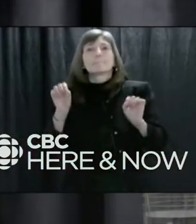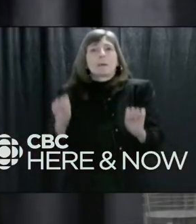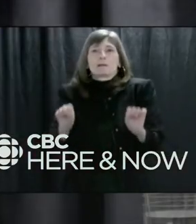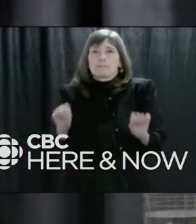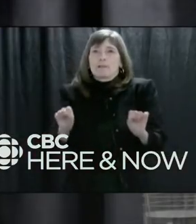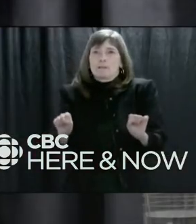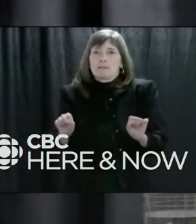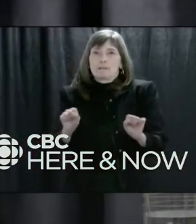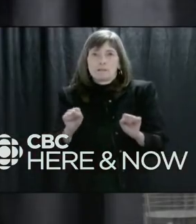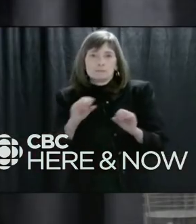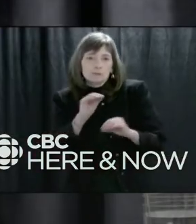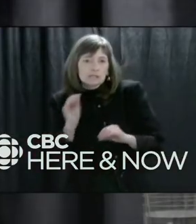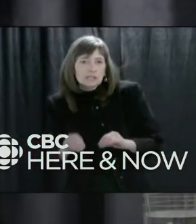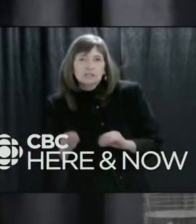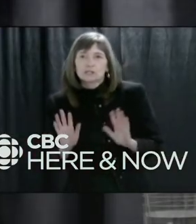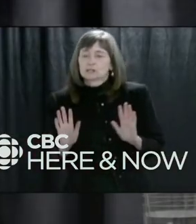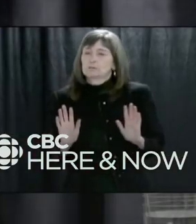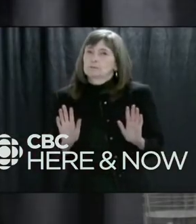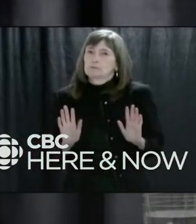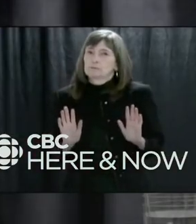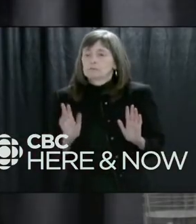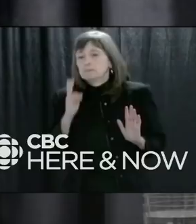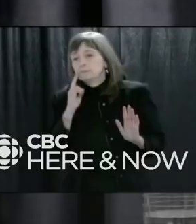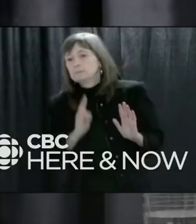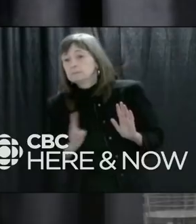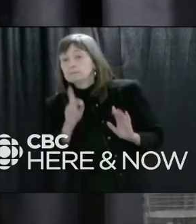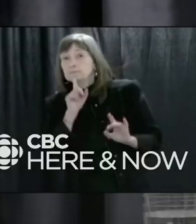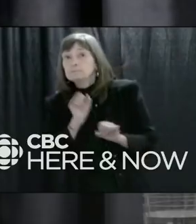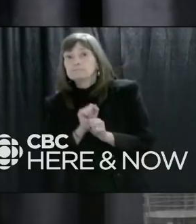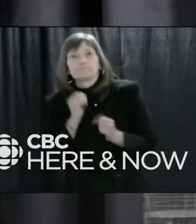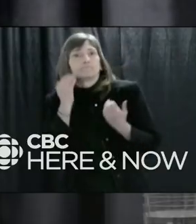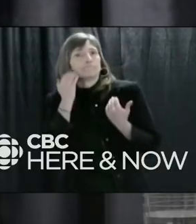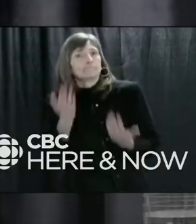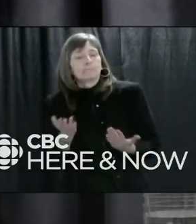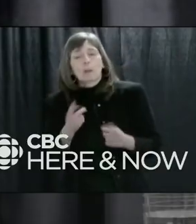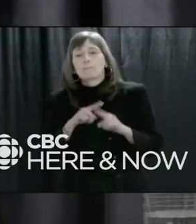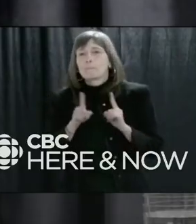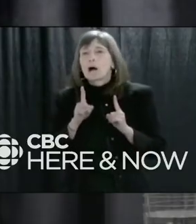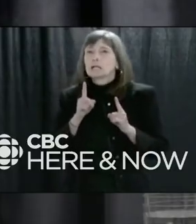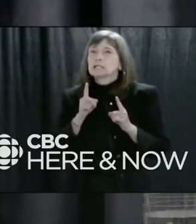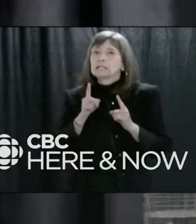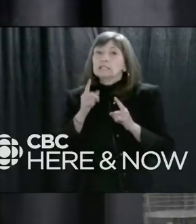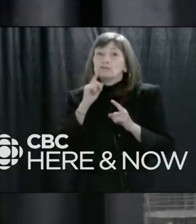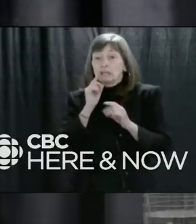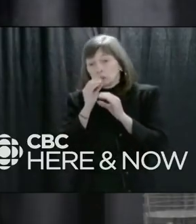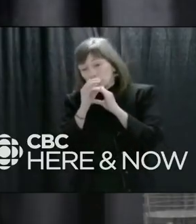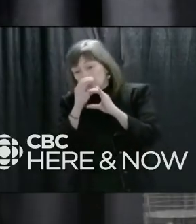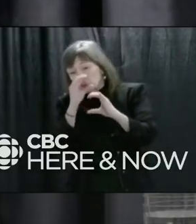MAY HOLD. POSSIBILITIES, THESE ARE PROBABILITIES.